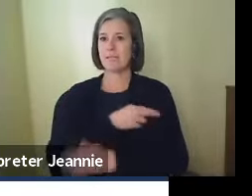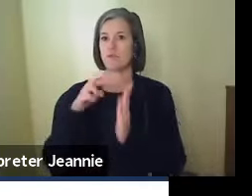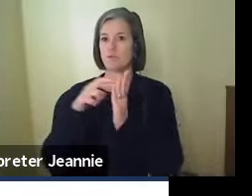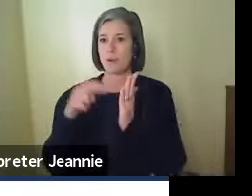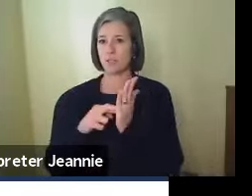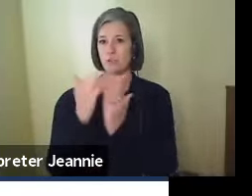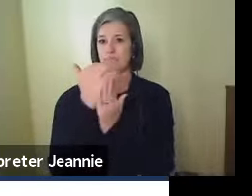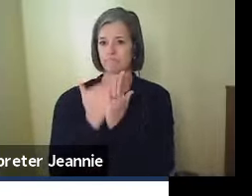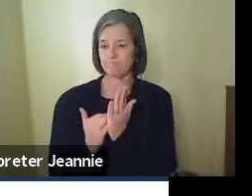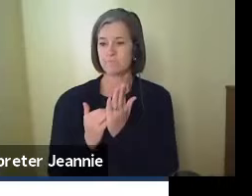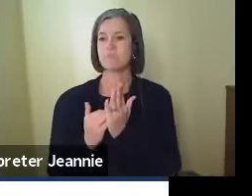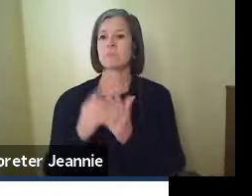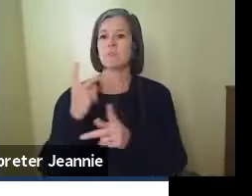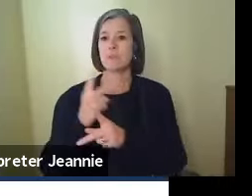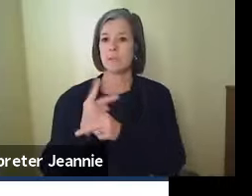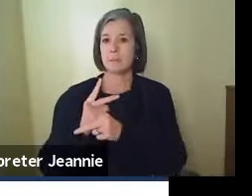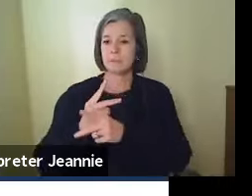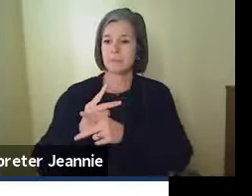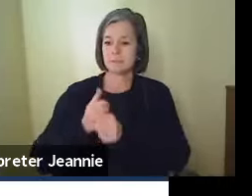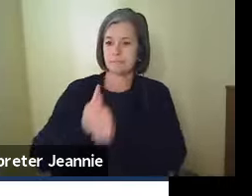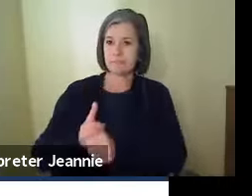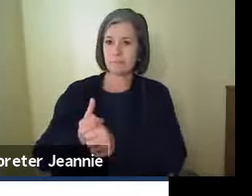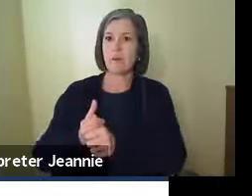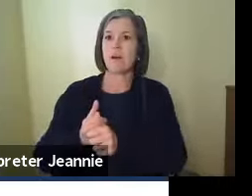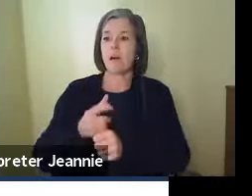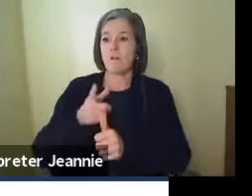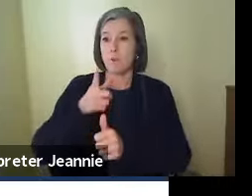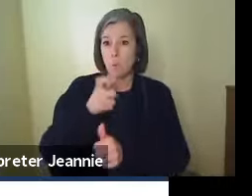are administered in Tennessee so people have a lifelong record of their immunization history.